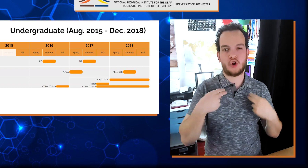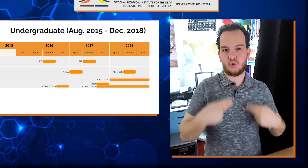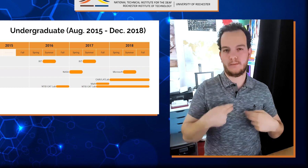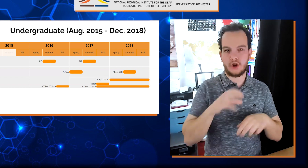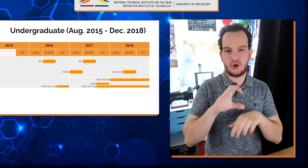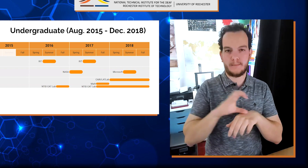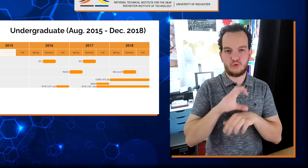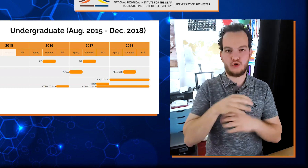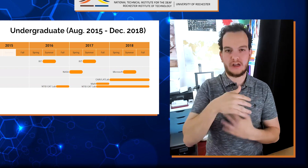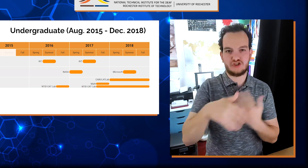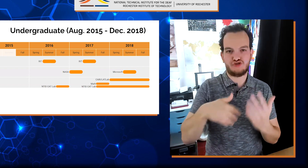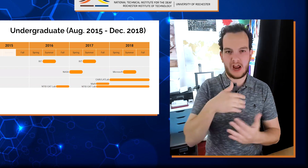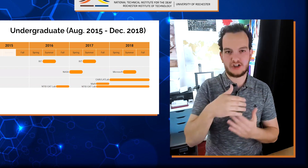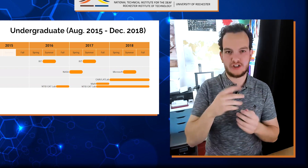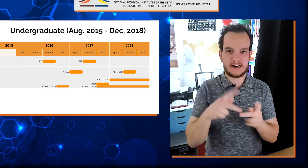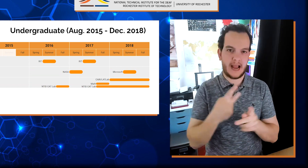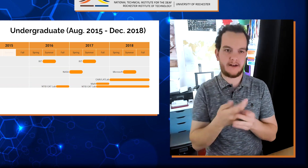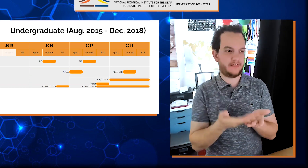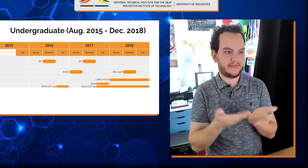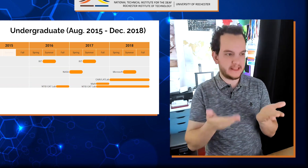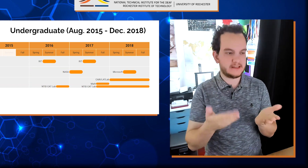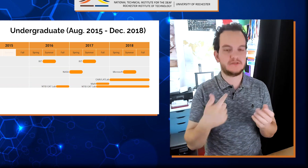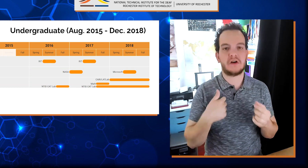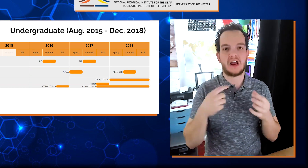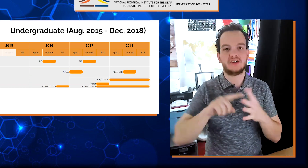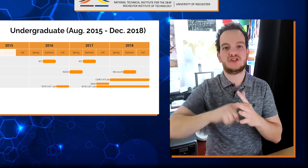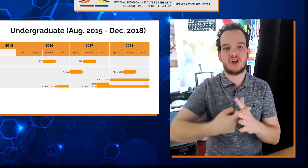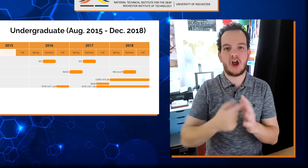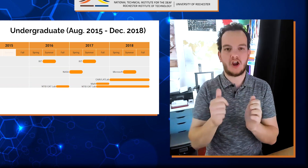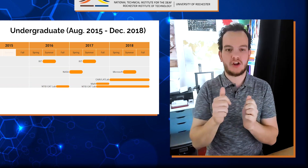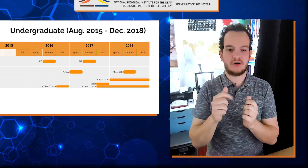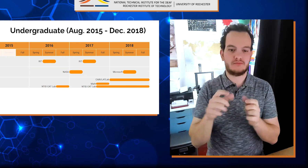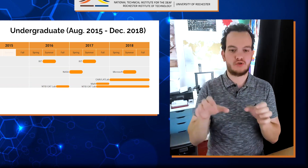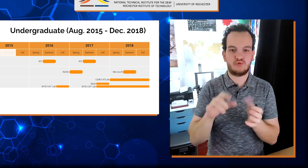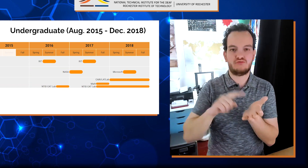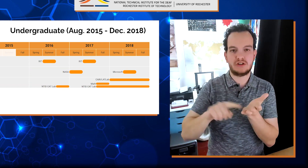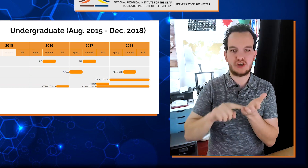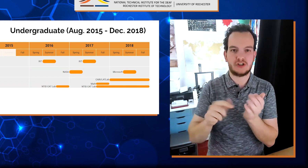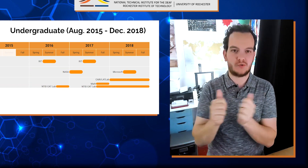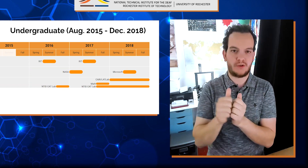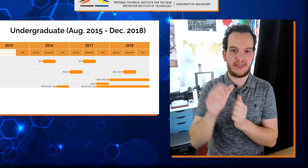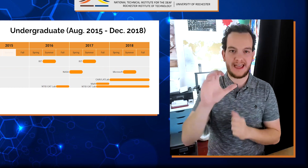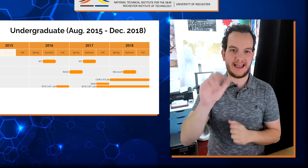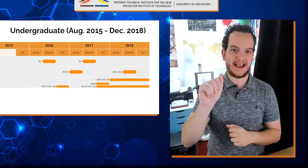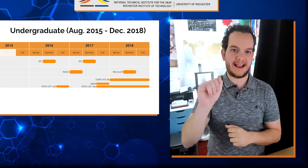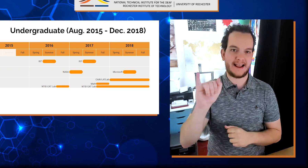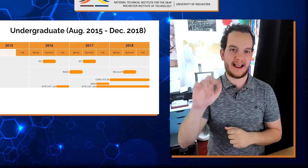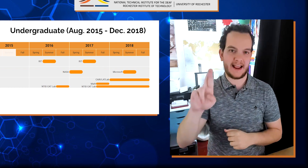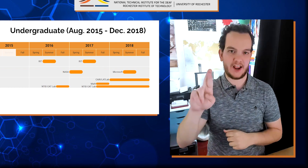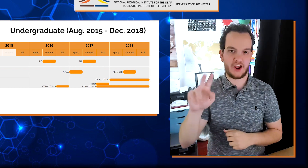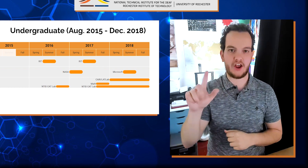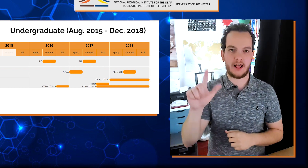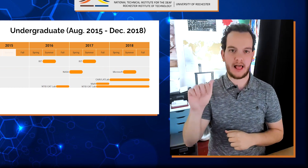I realized that I was interested in human-computer interaction-type of work.